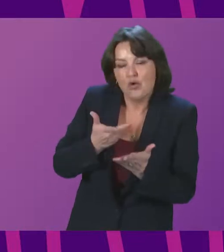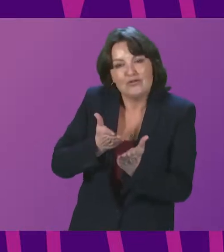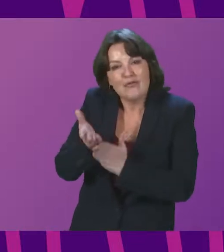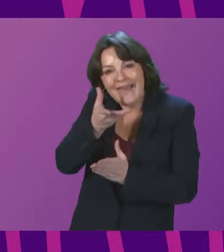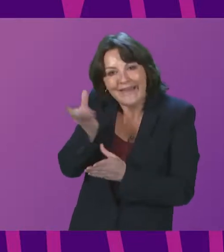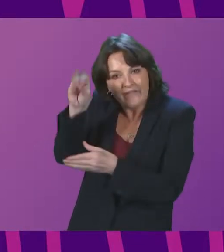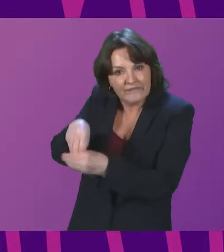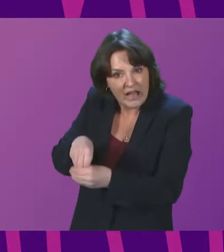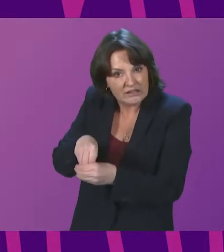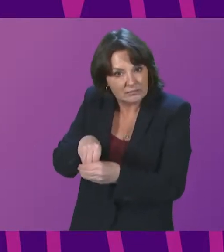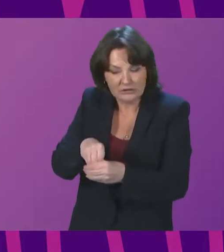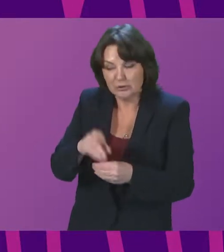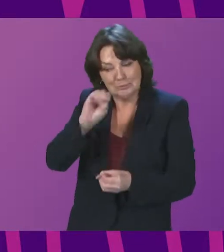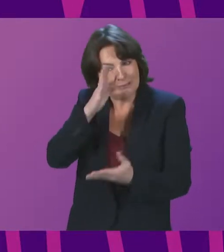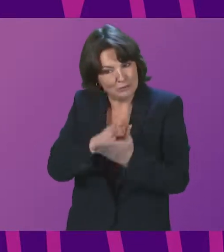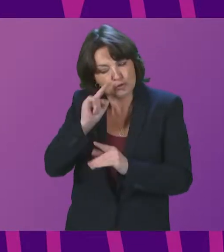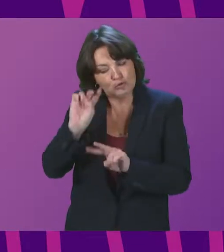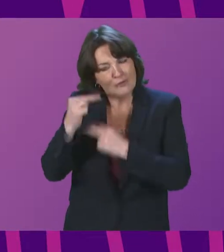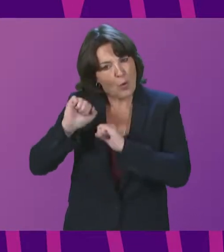businesses will divest themselves of, we will encourage them to review operations for links